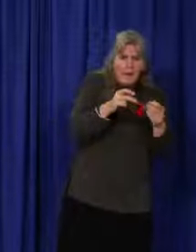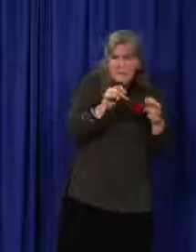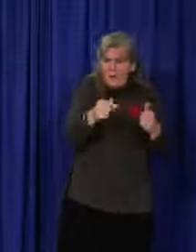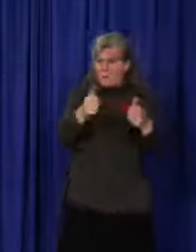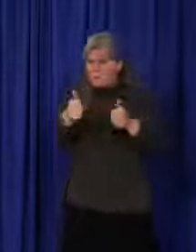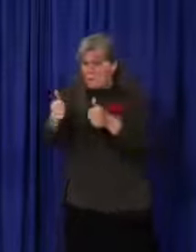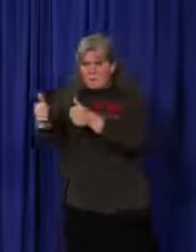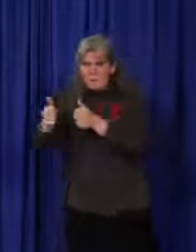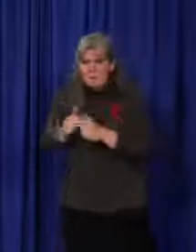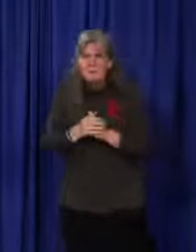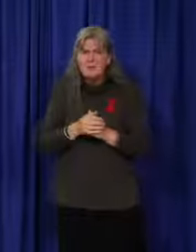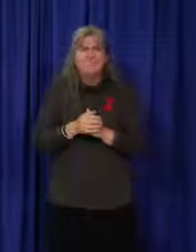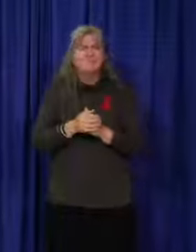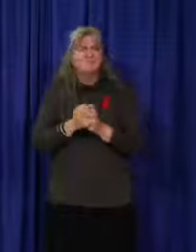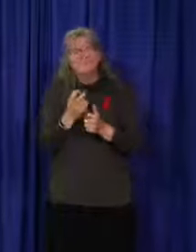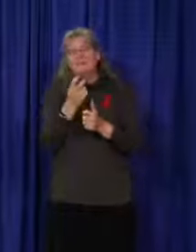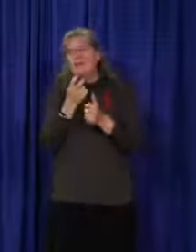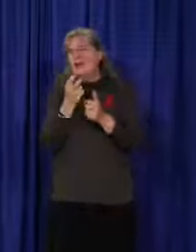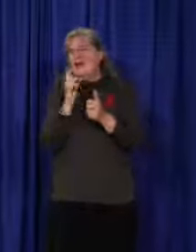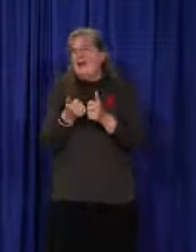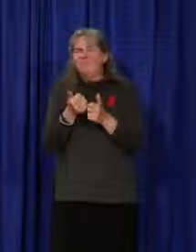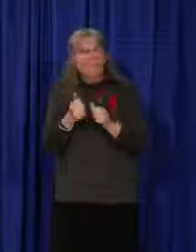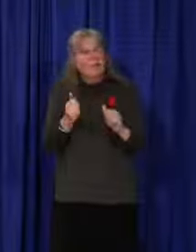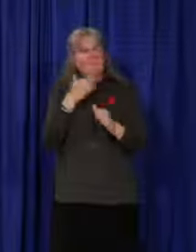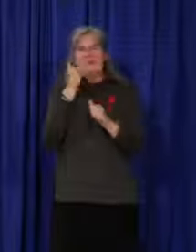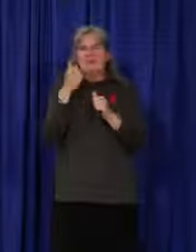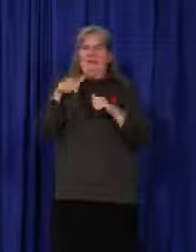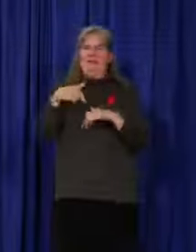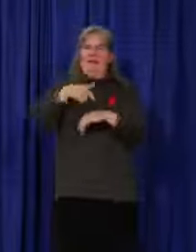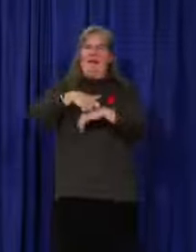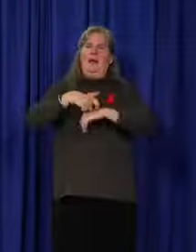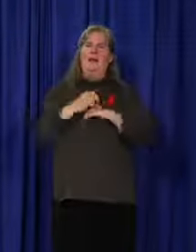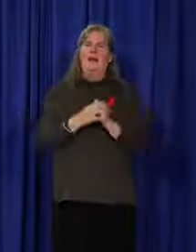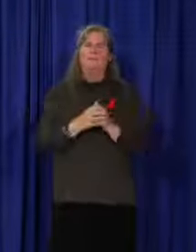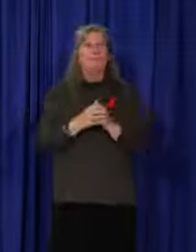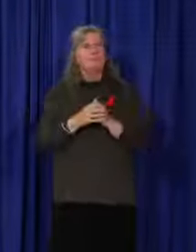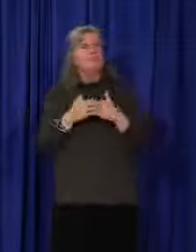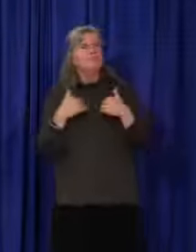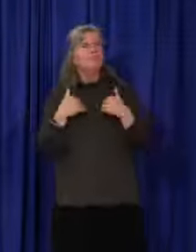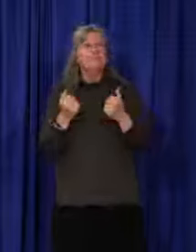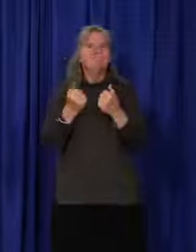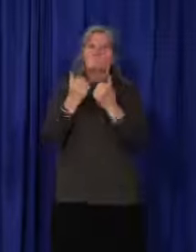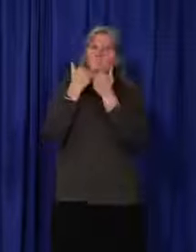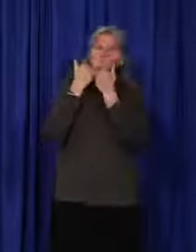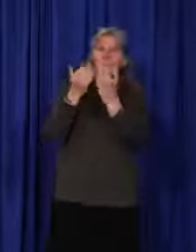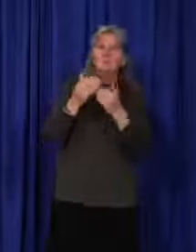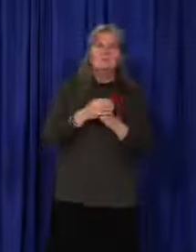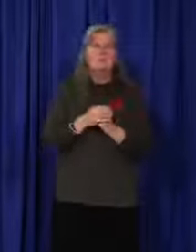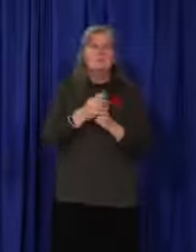changes to how we can gather. Social gatherings in private